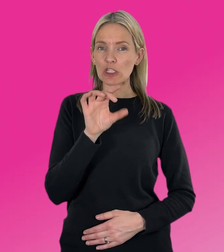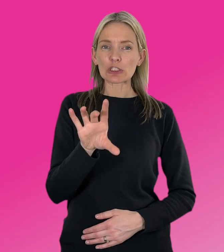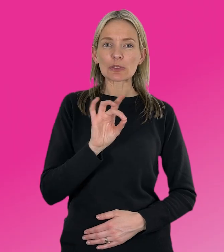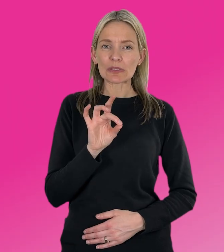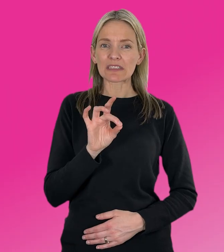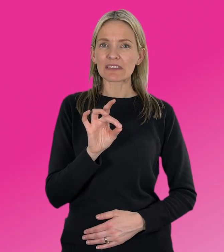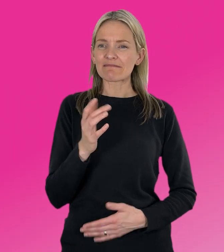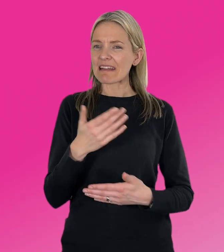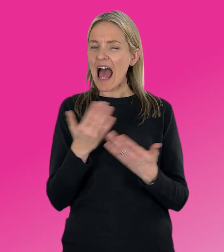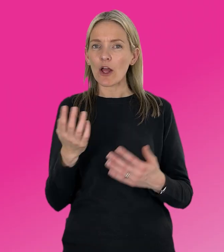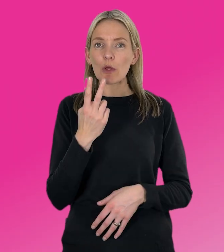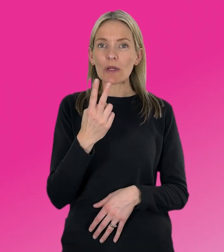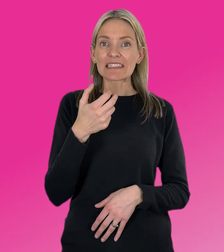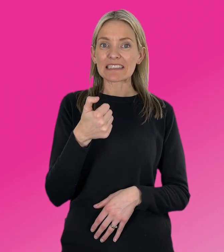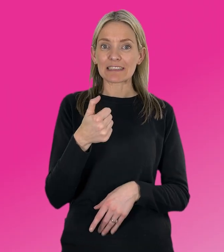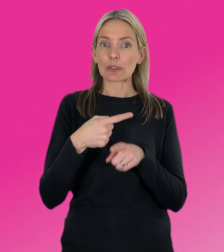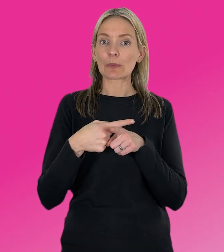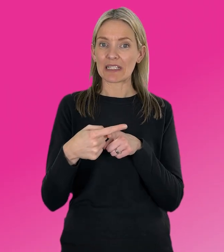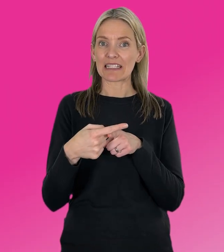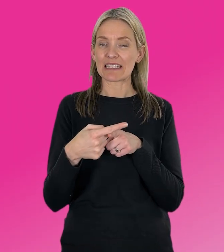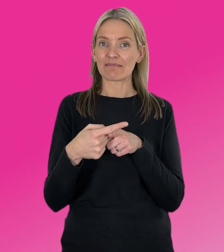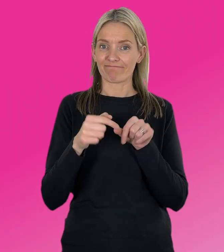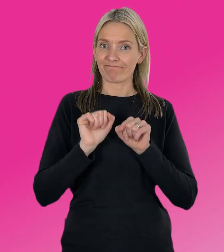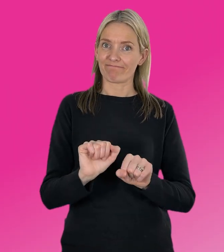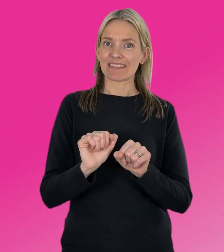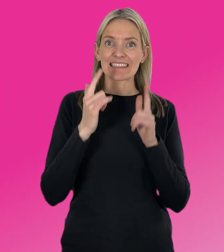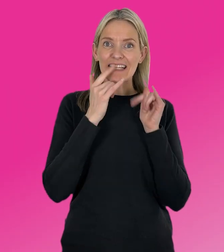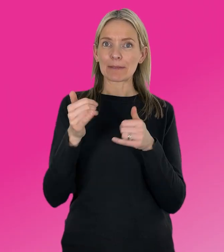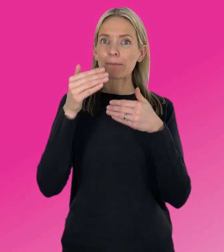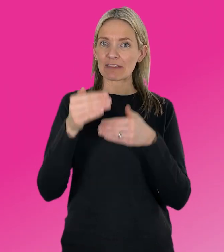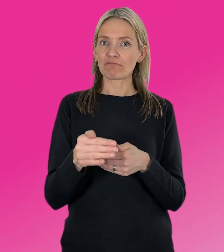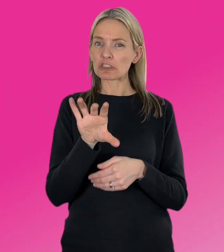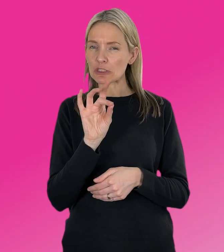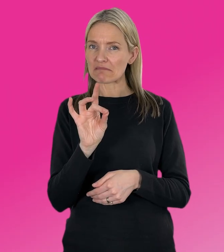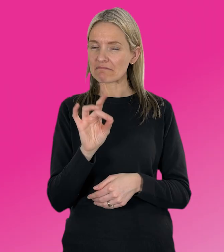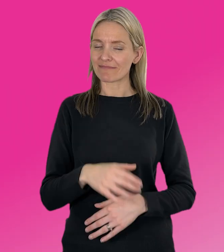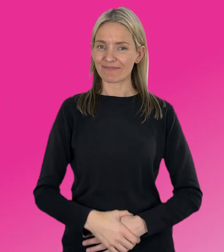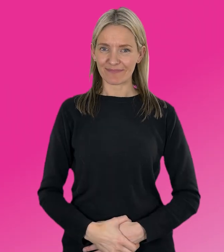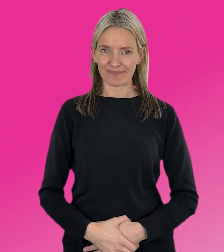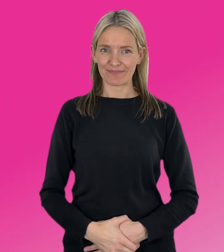You can pick any 26 weeks in your Test Period.